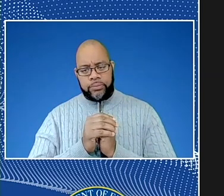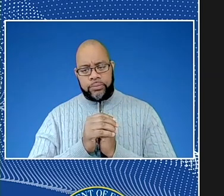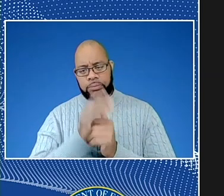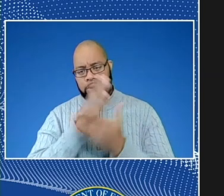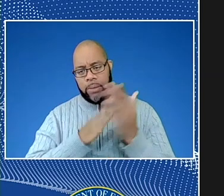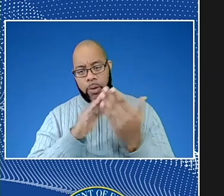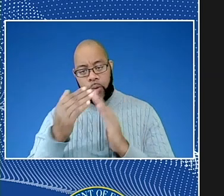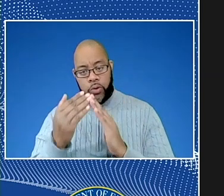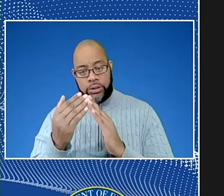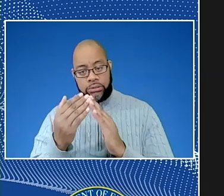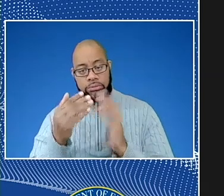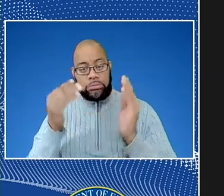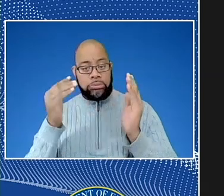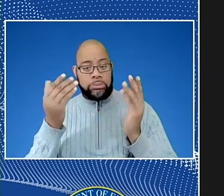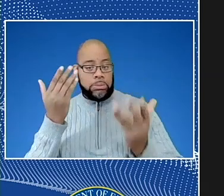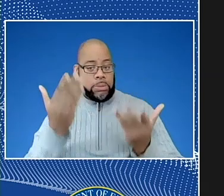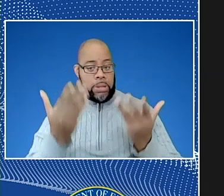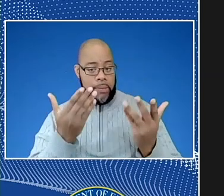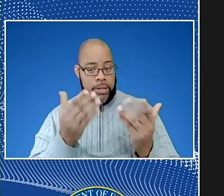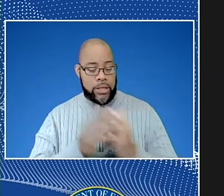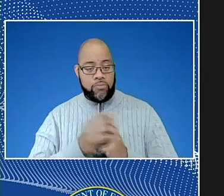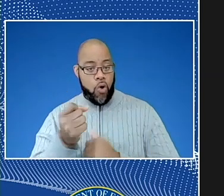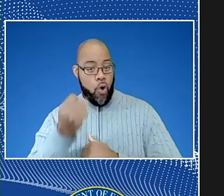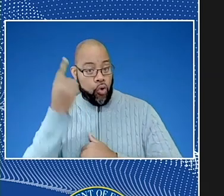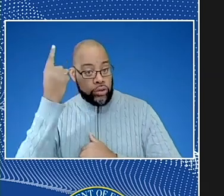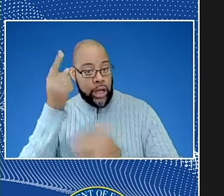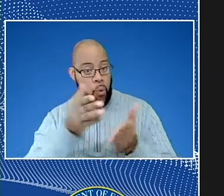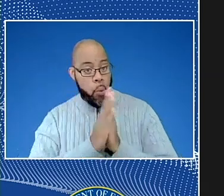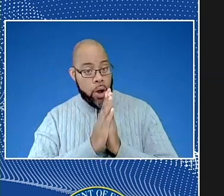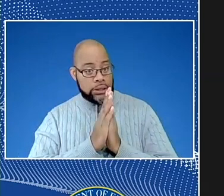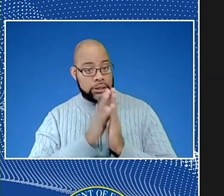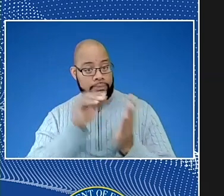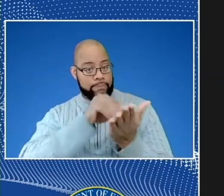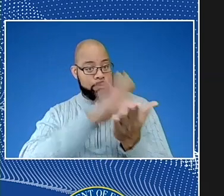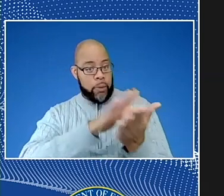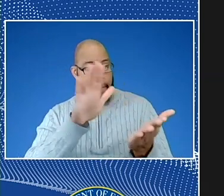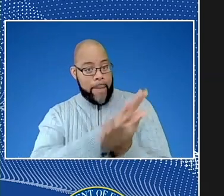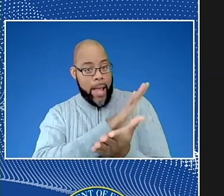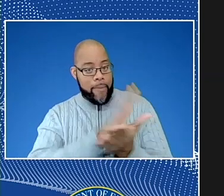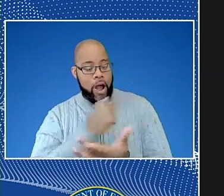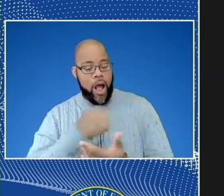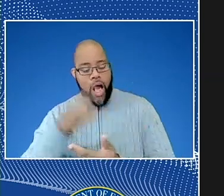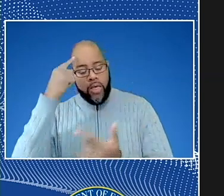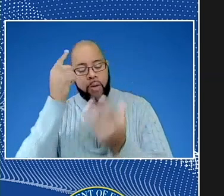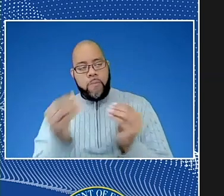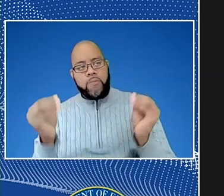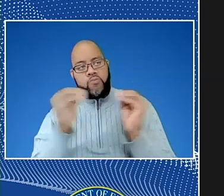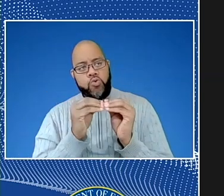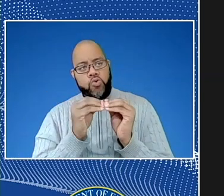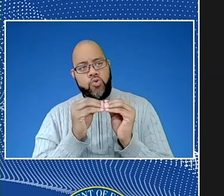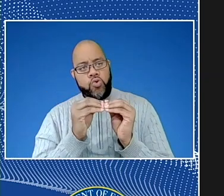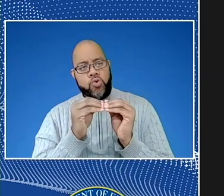may understand requests put in paper. I think the more preemptive outreach the